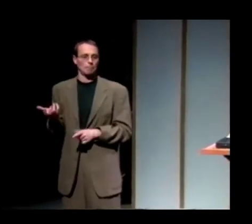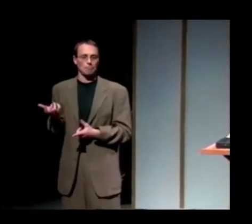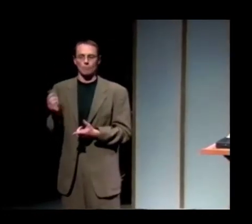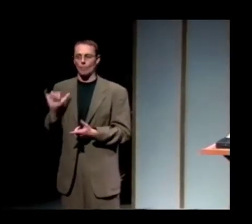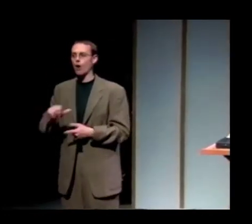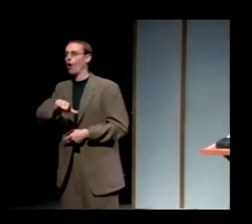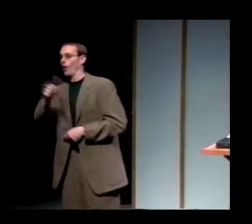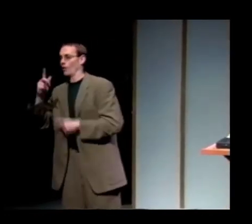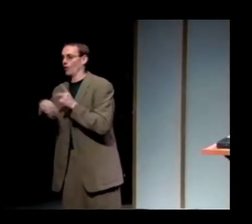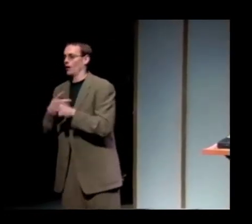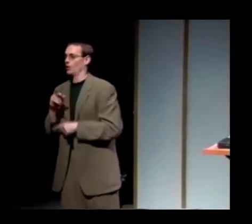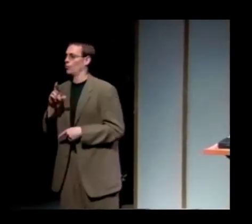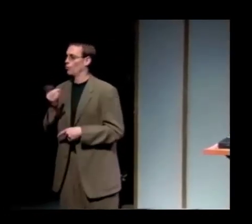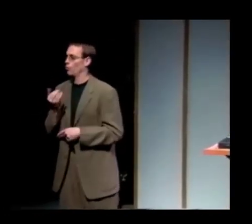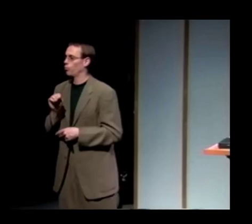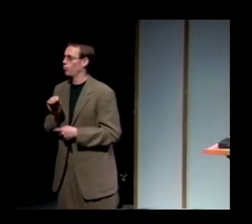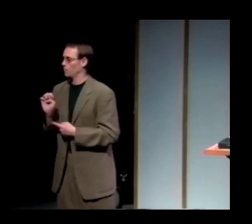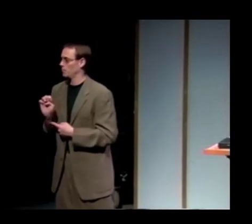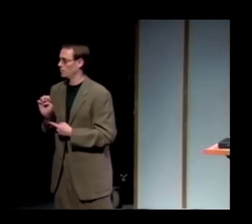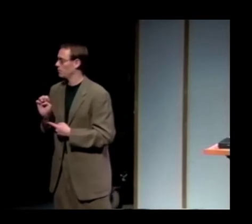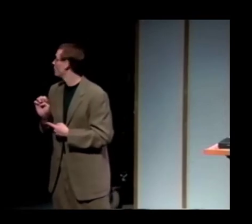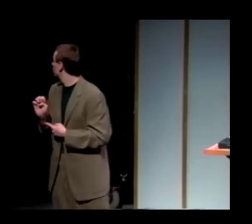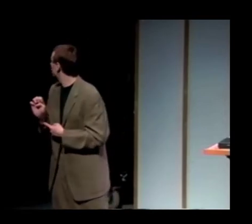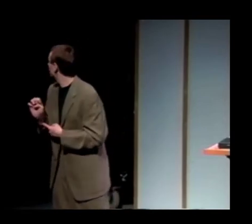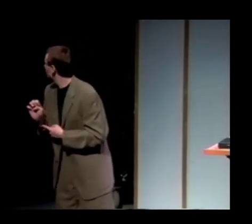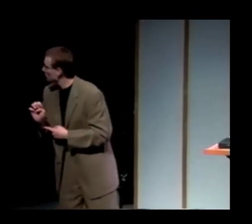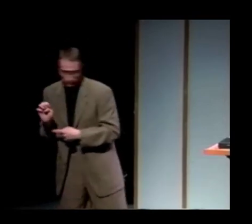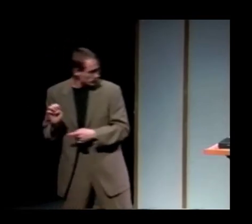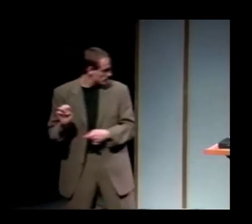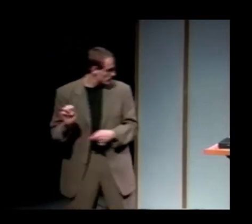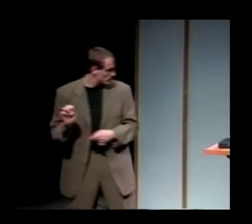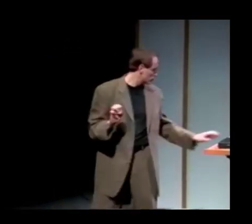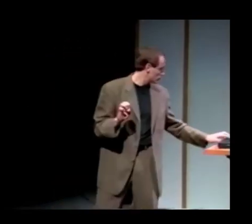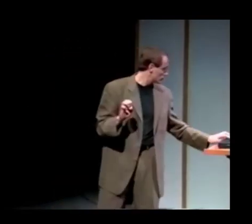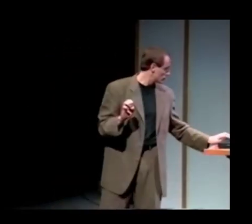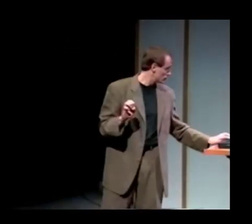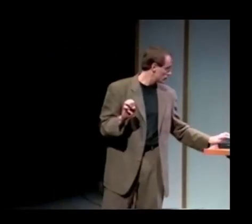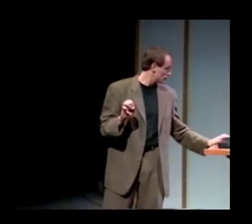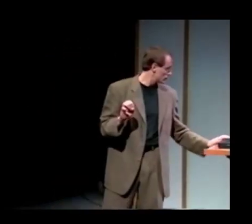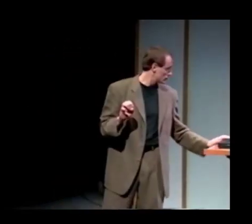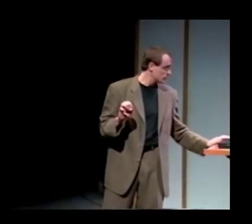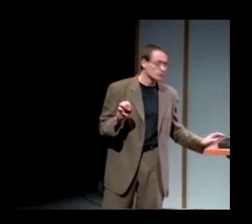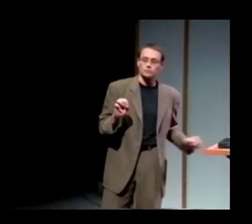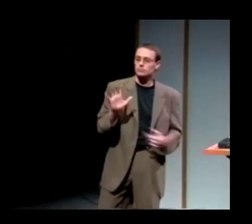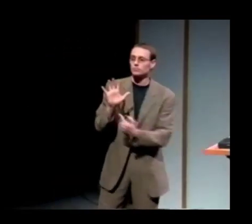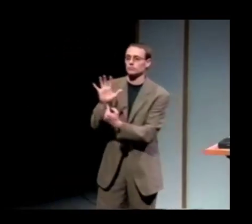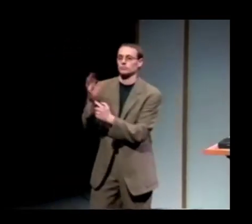I HAVE TO LEAVE THE TREE IN THE SAME PLACE. SO THAT'S ANOTHER TYPE OF RHYME.